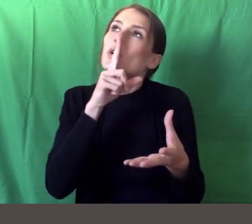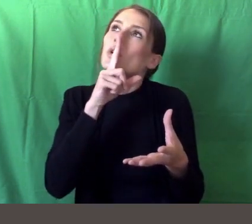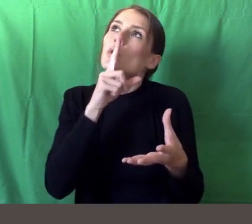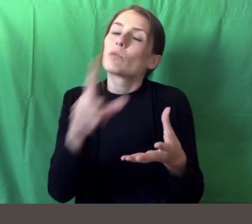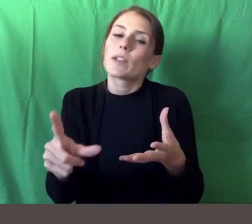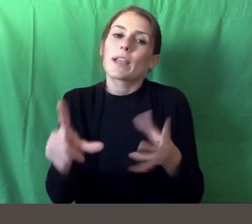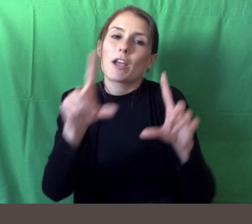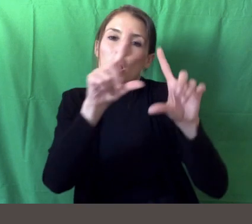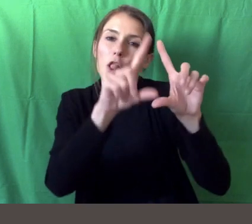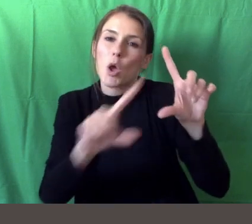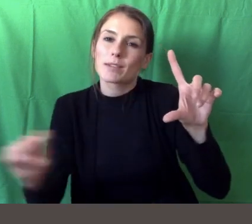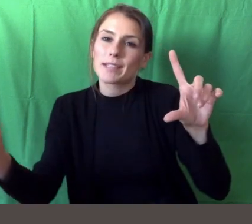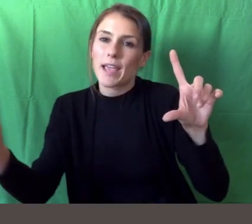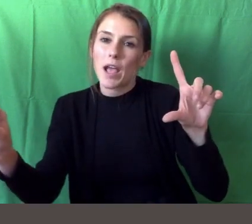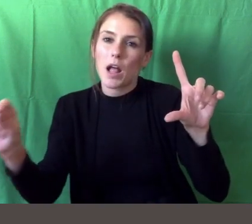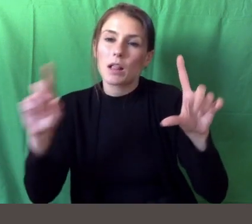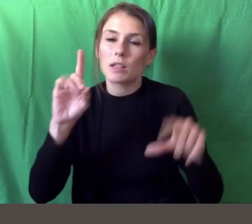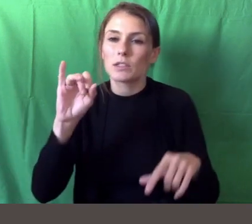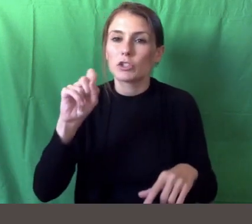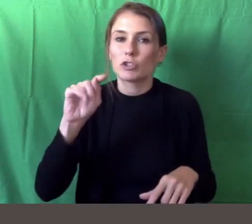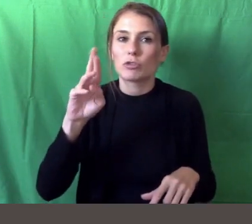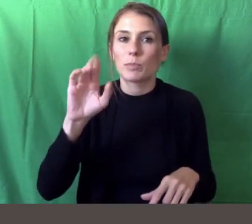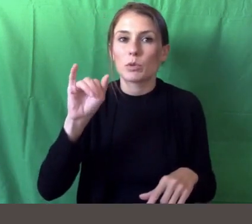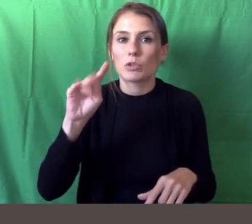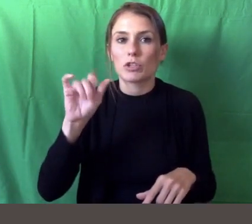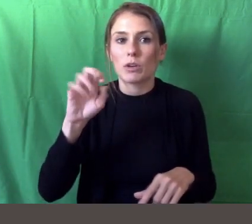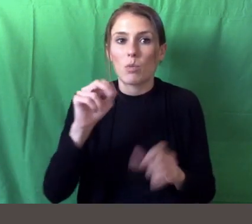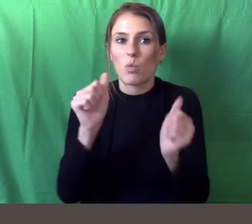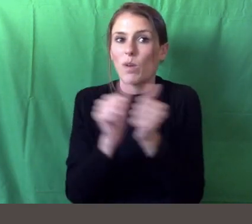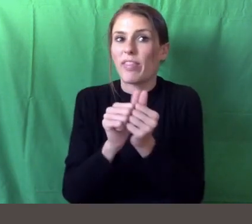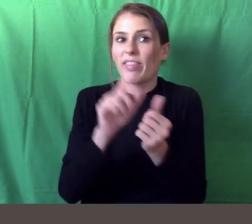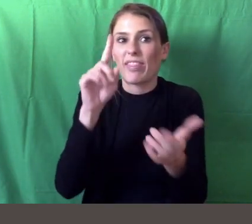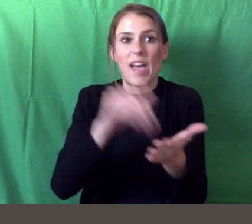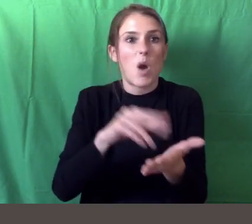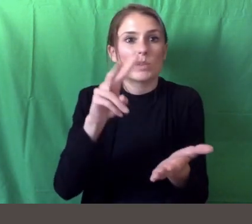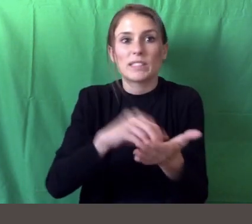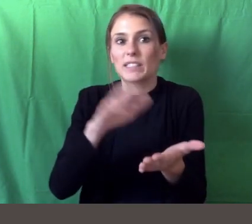There's really a long tail distribution with thousands of topics and subtopics, which